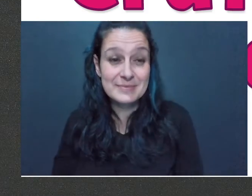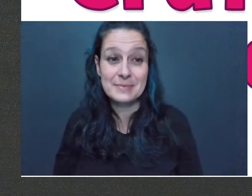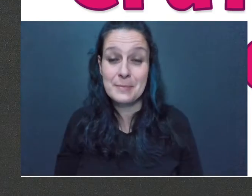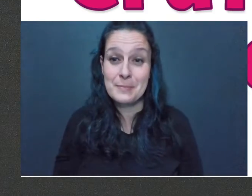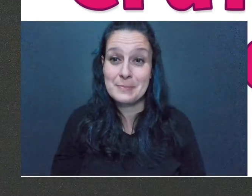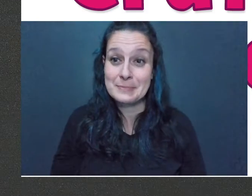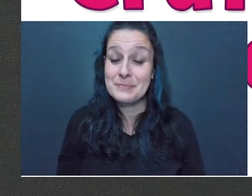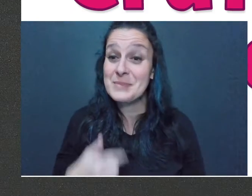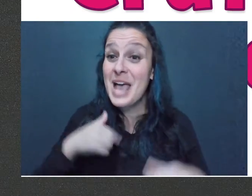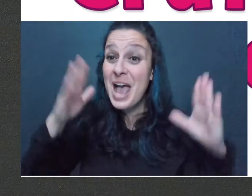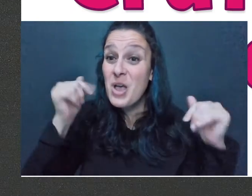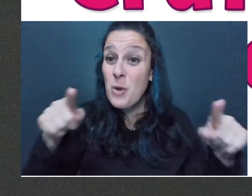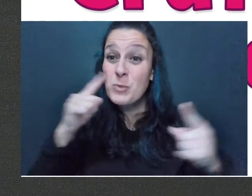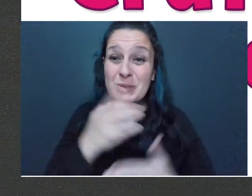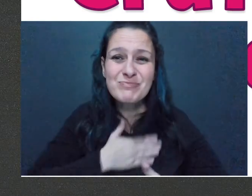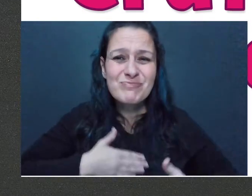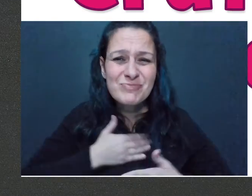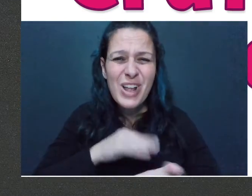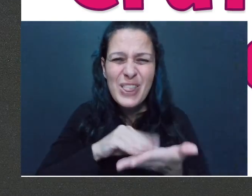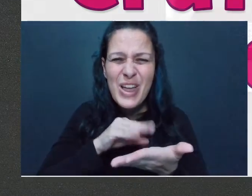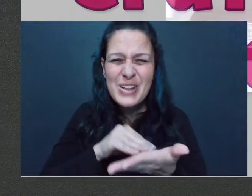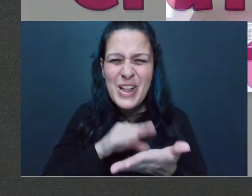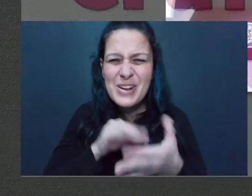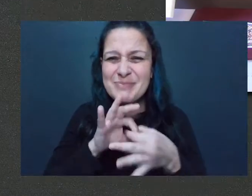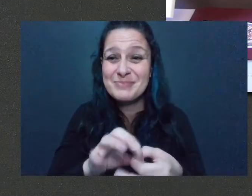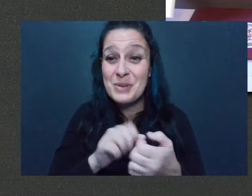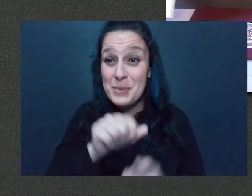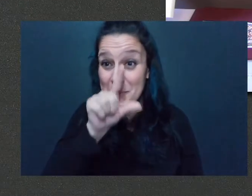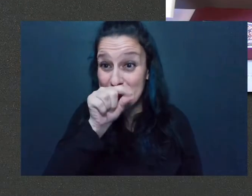I hope that you've been having fun learning about birds.